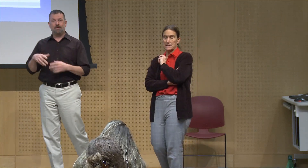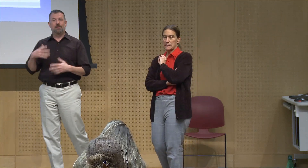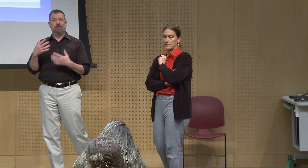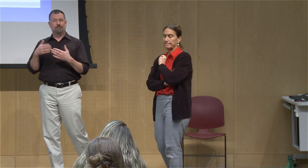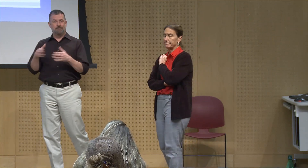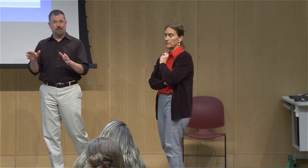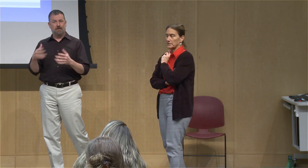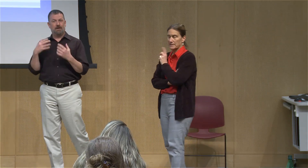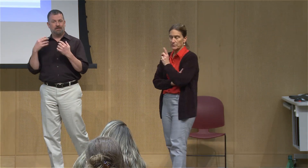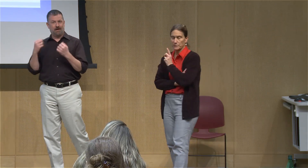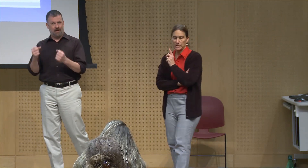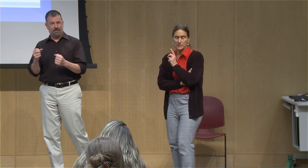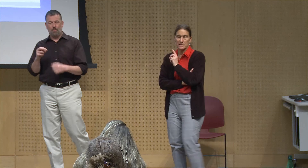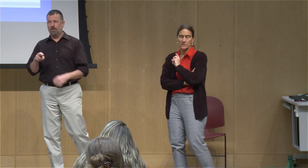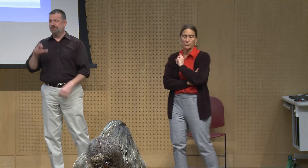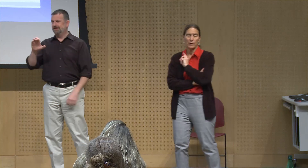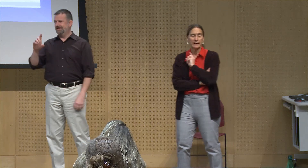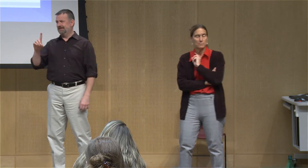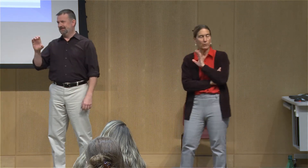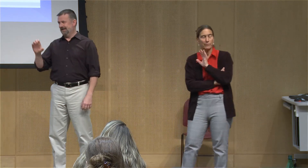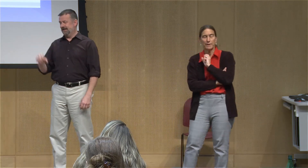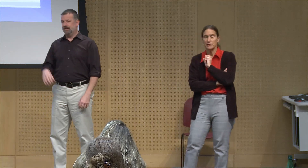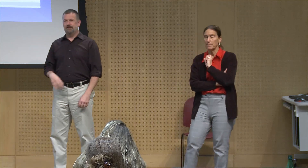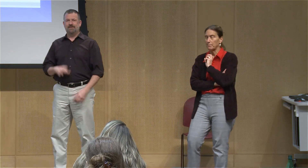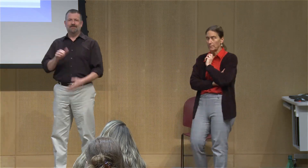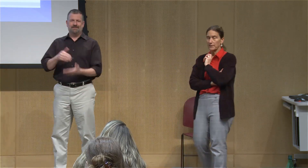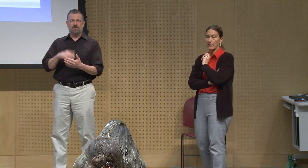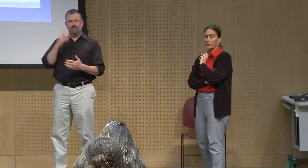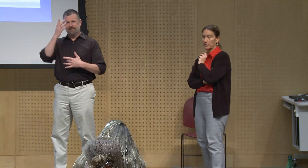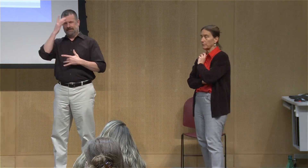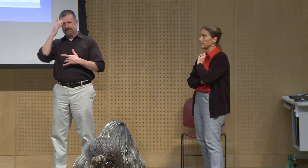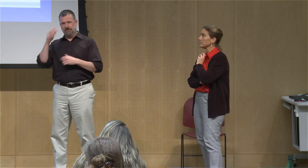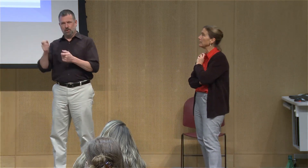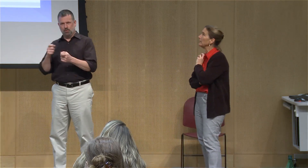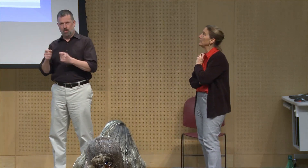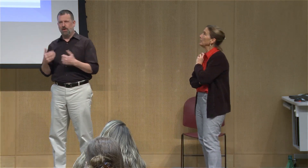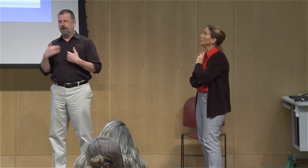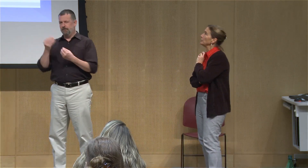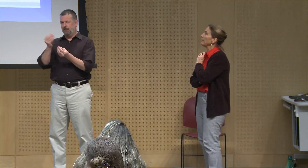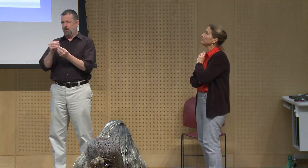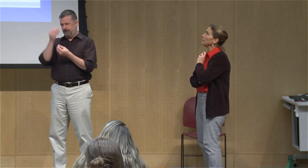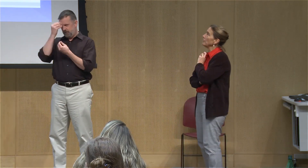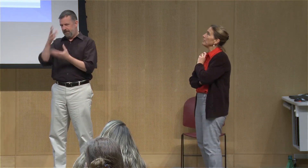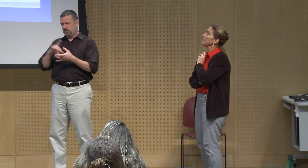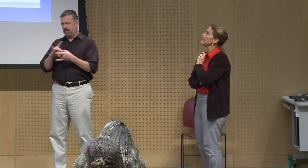THE CENTERS FOR DISEASE CONTROL, HAS MORE INFORMATION ABOUT PUBLIC HEALTH AND CAREERS. SO THEY'VE STARTED AN INITIATIVE CALLED